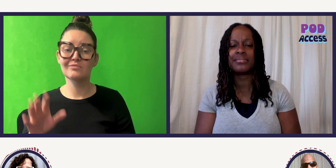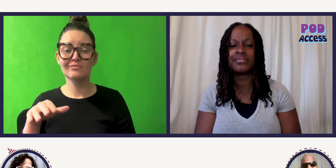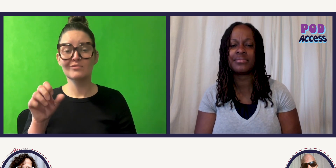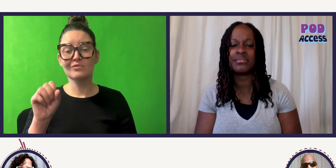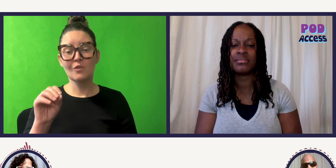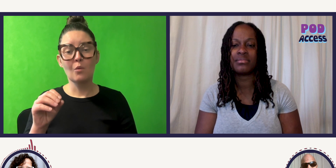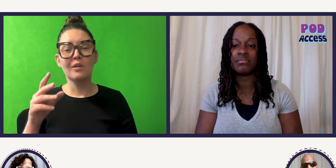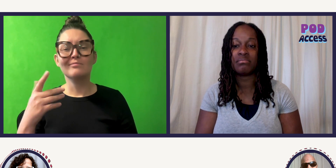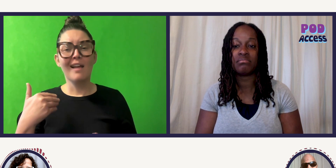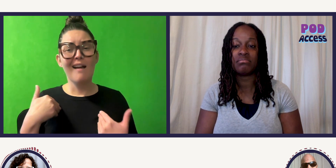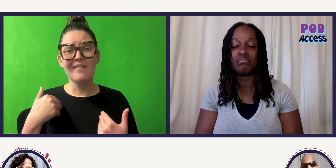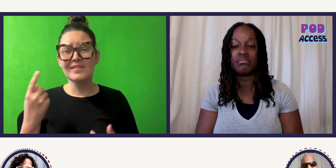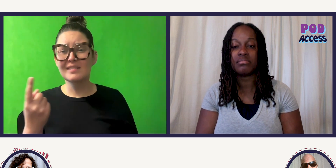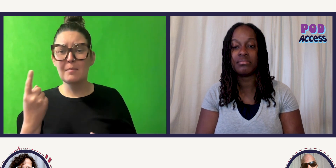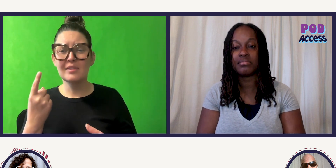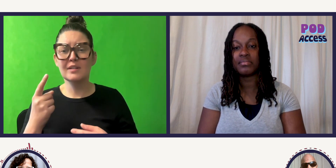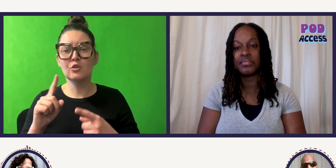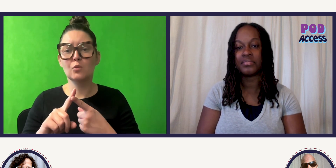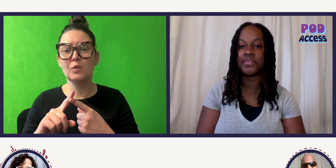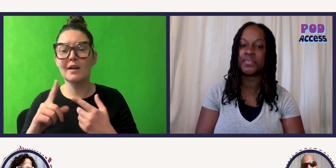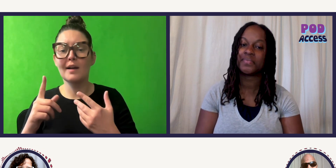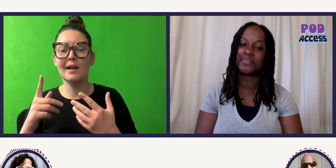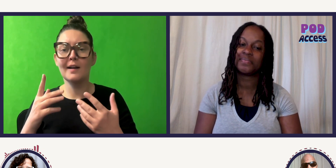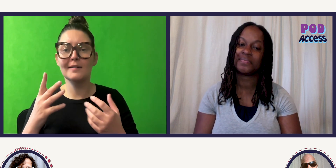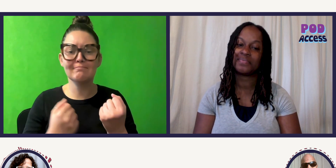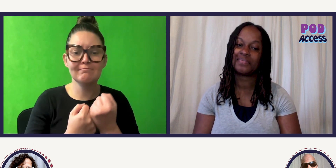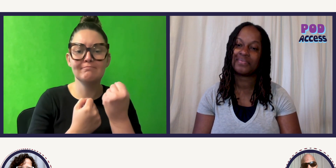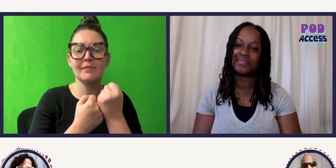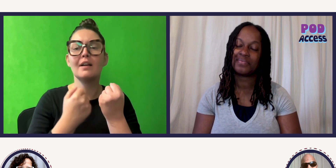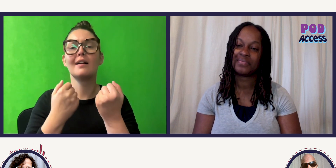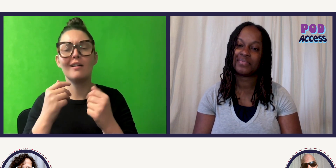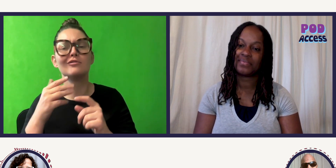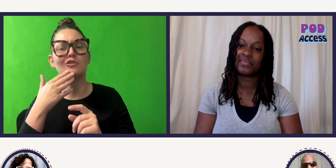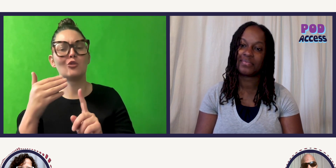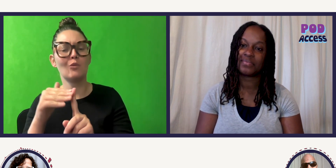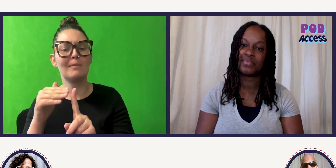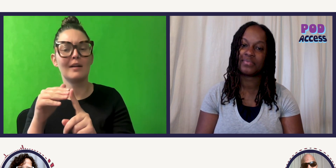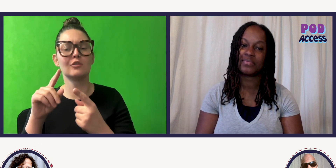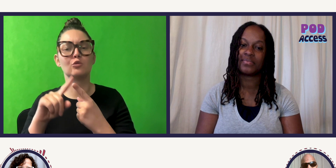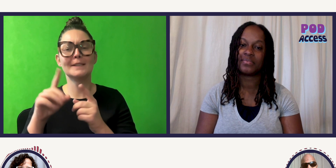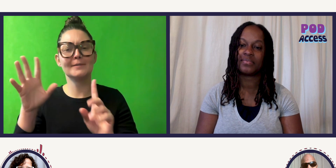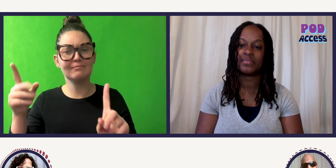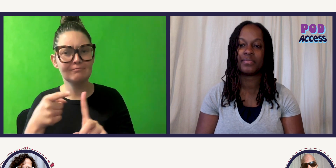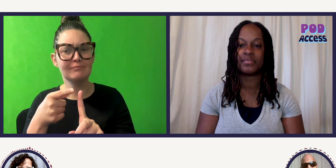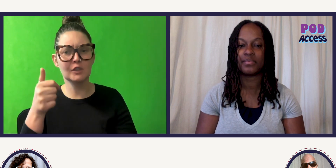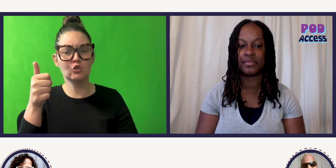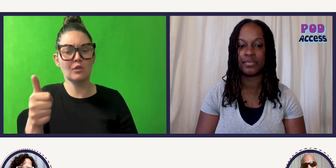So does having something to fall back on as a reminder or a way to orient yourself when things get off track or feel too complicated.